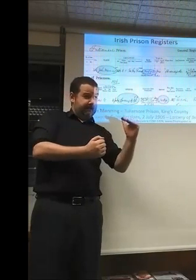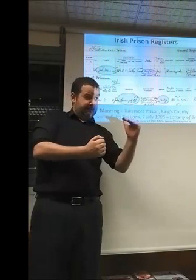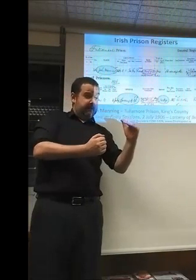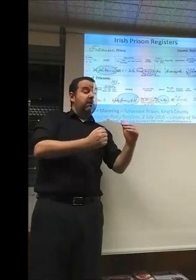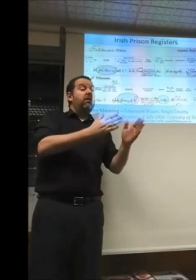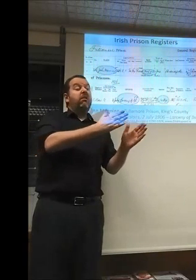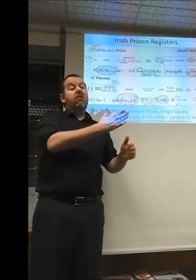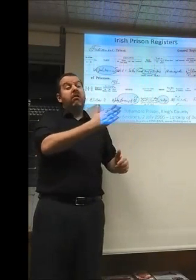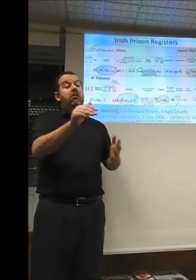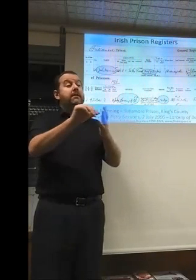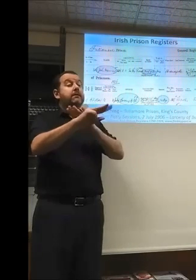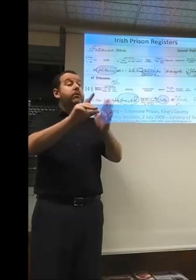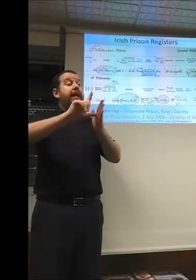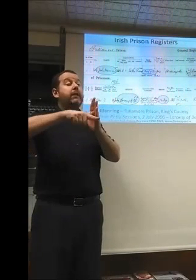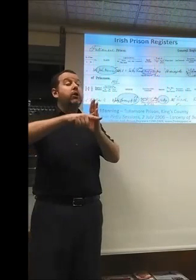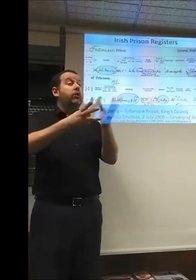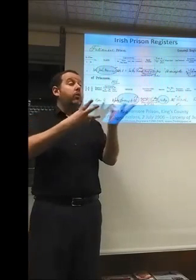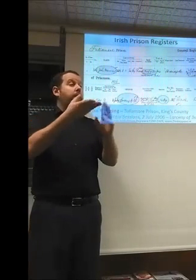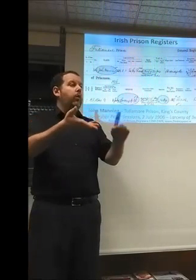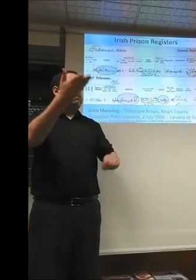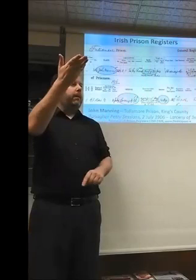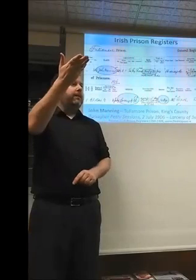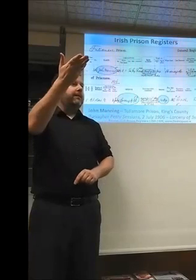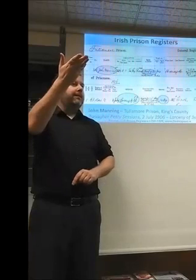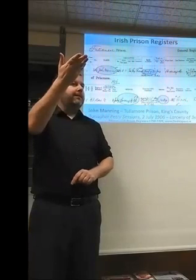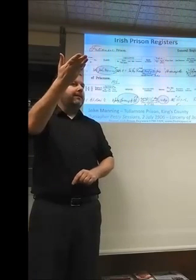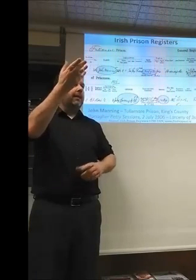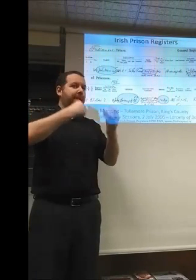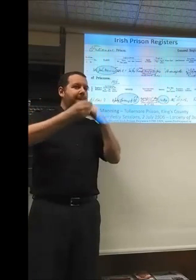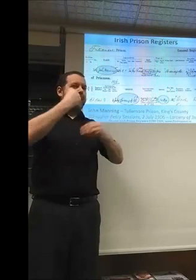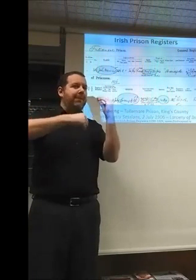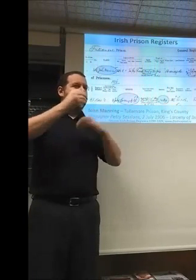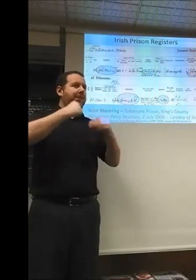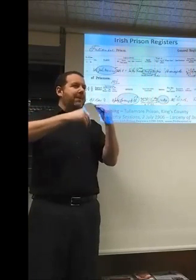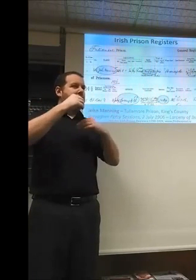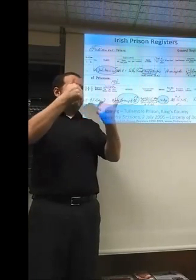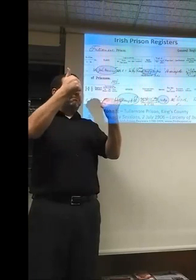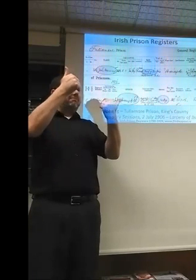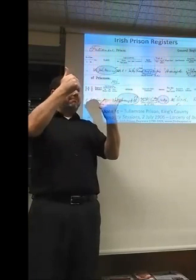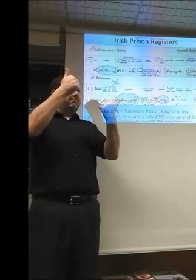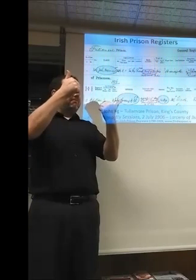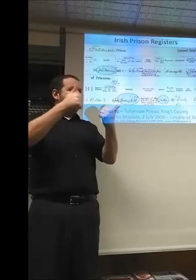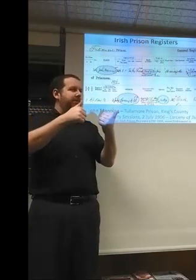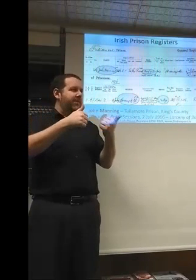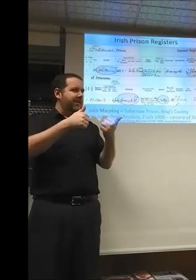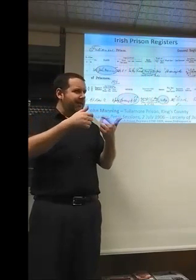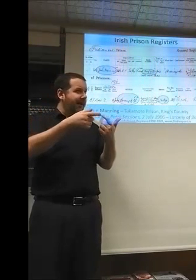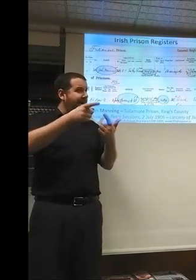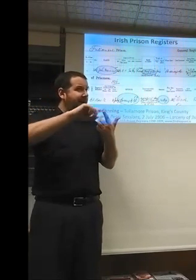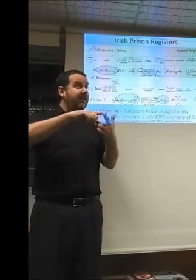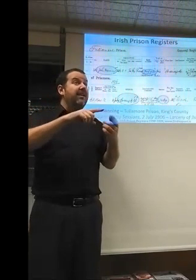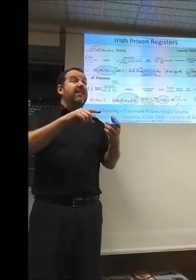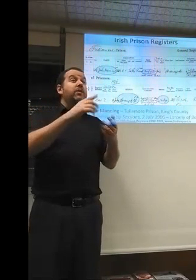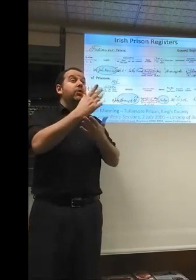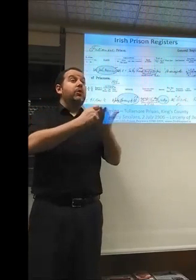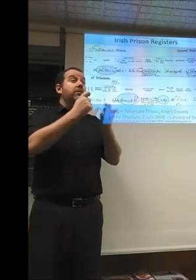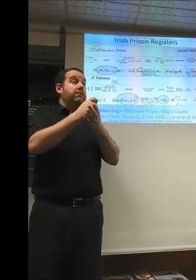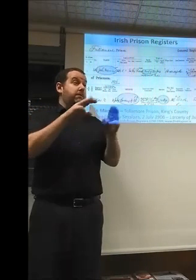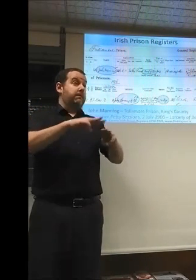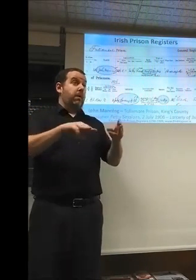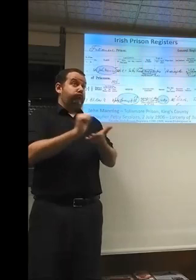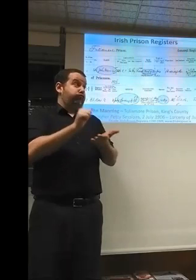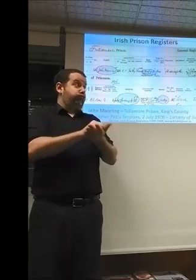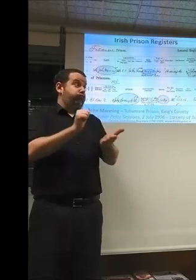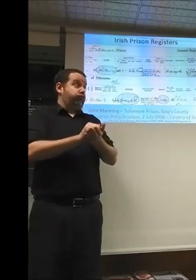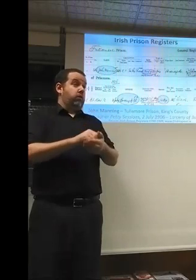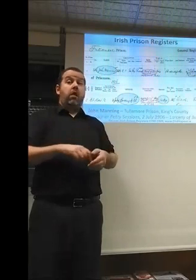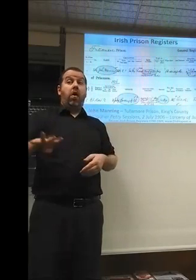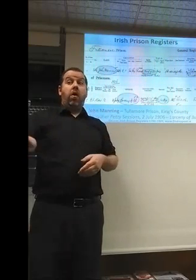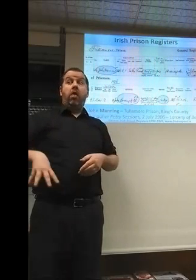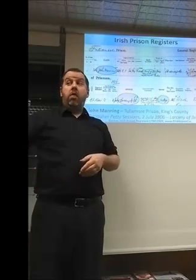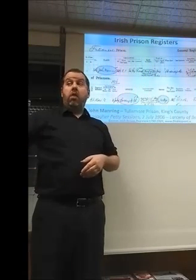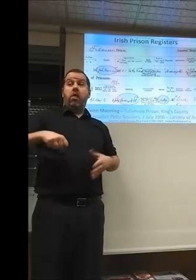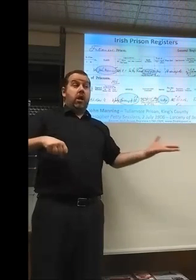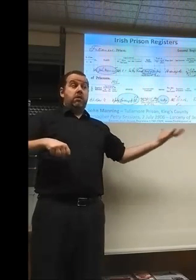language at all, so if a Deaf person was in court they would look for someone who could